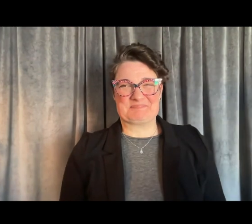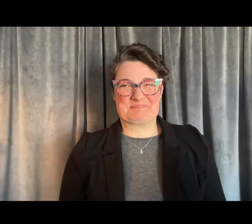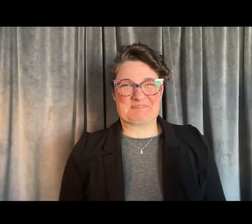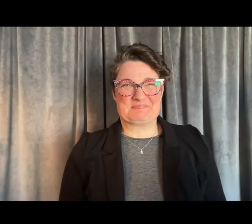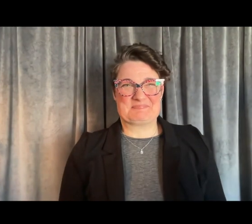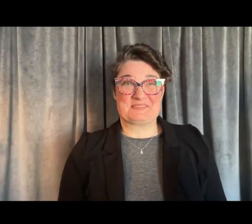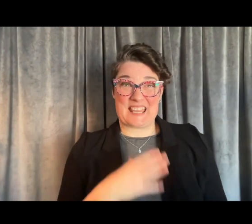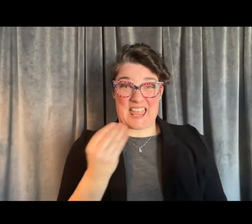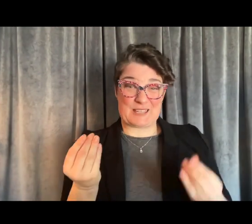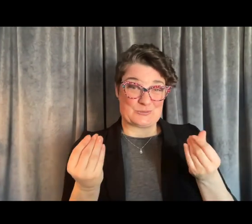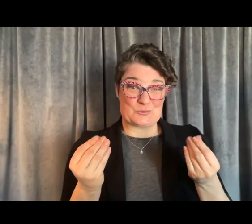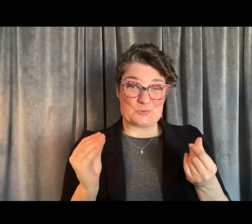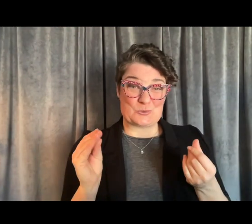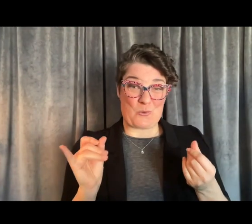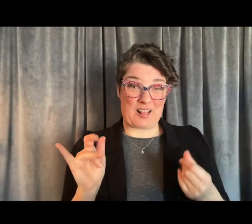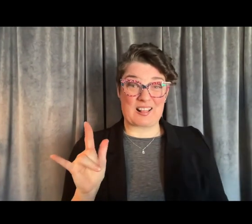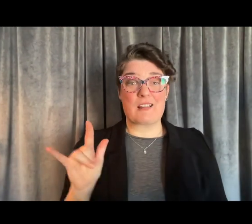Rebekah: And like soil.